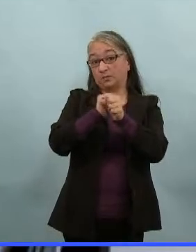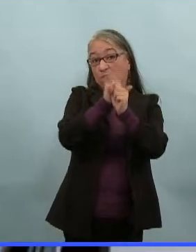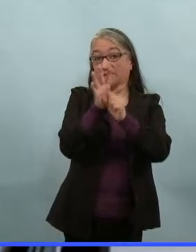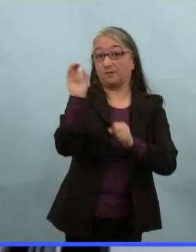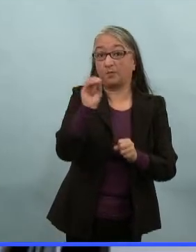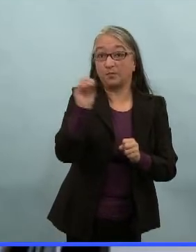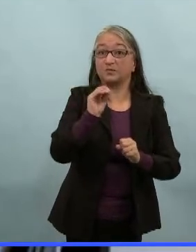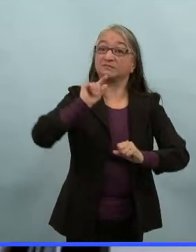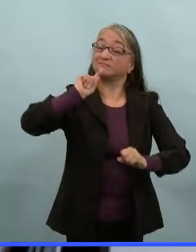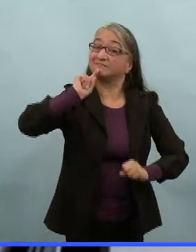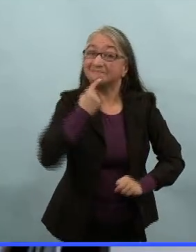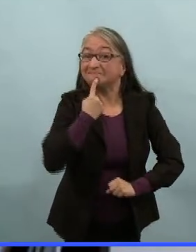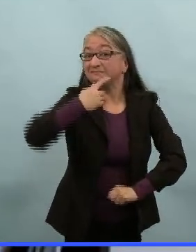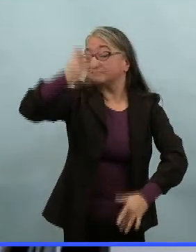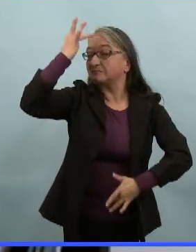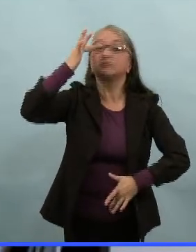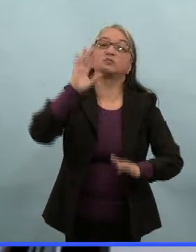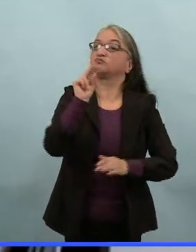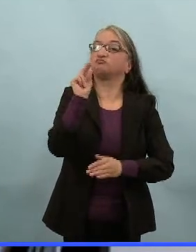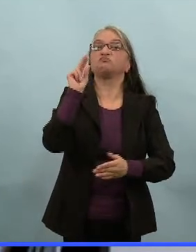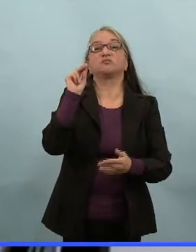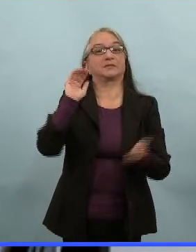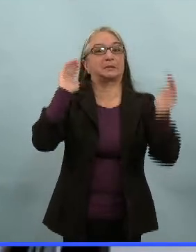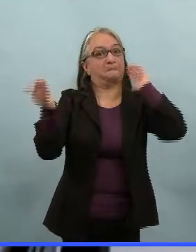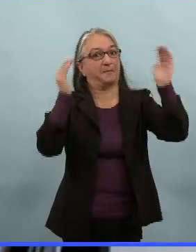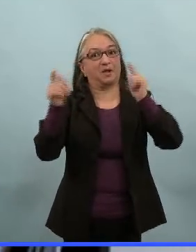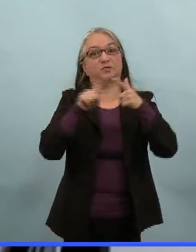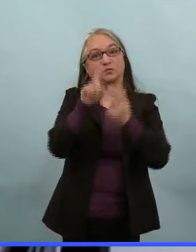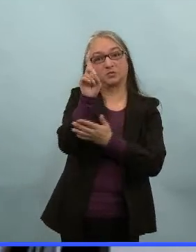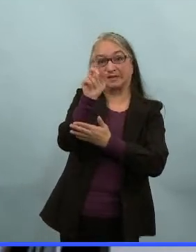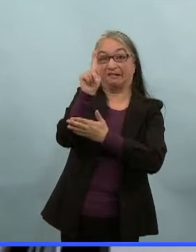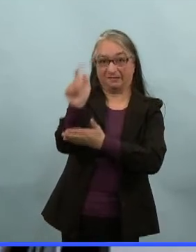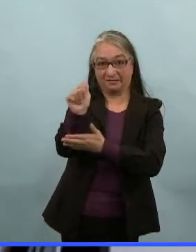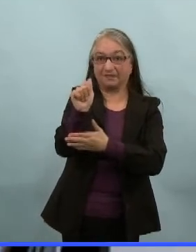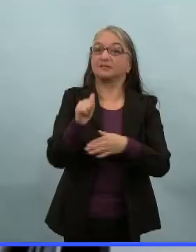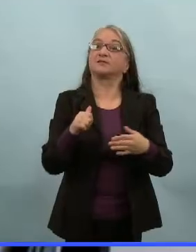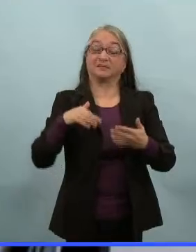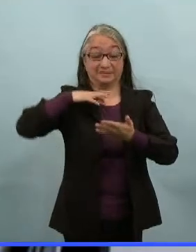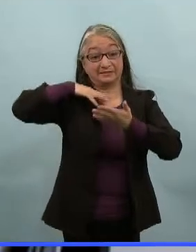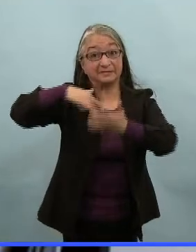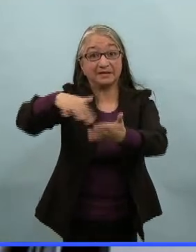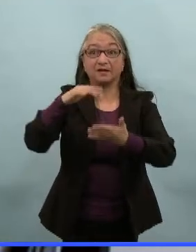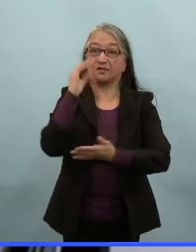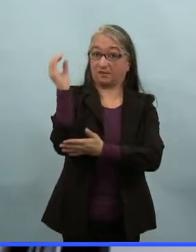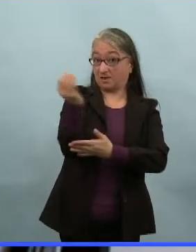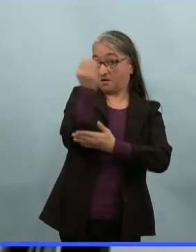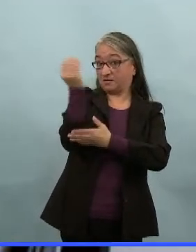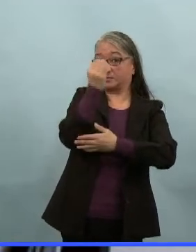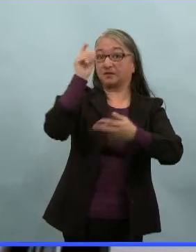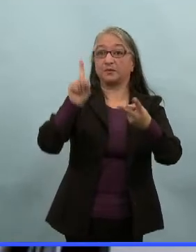studies from ontario england scotland and south africa all showed that hospital admissions were